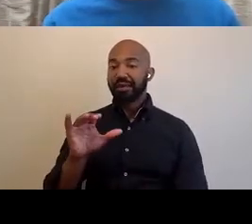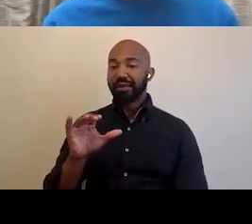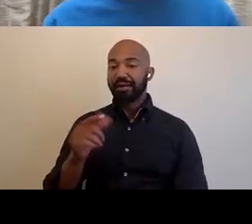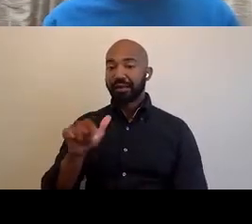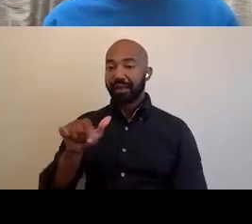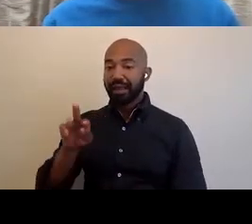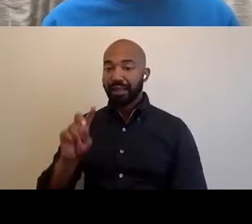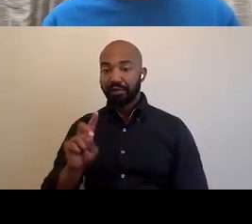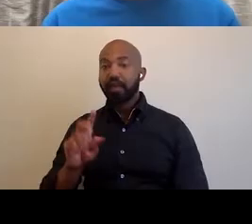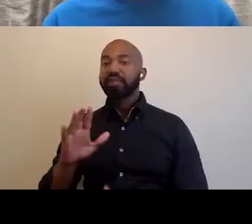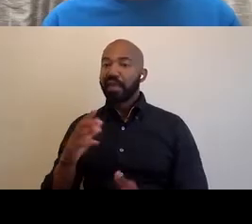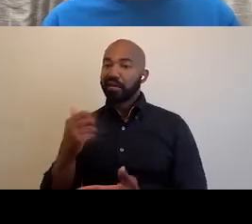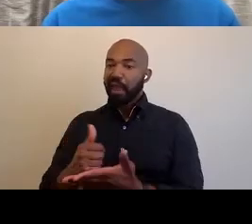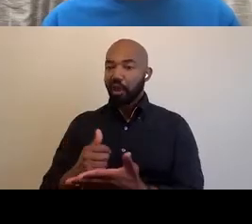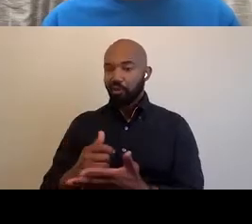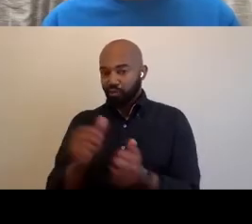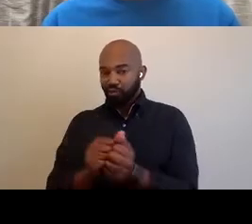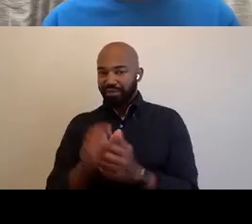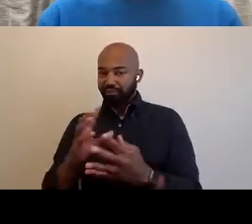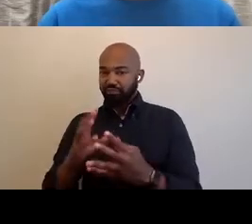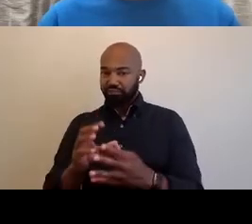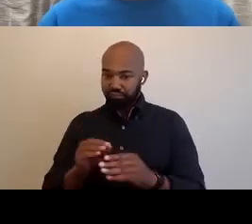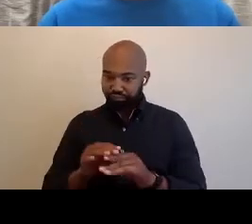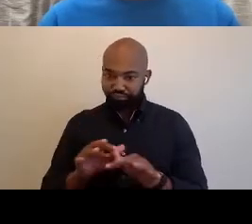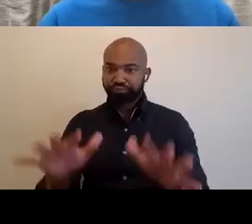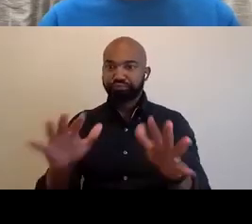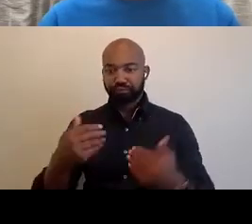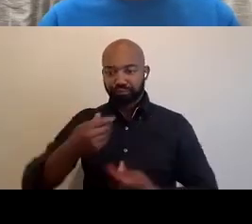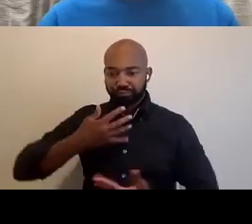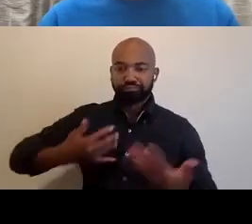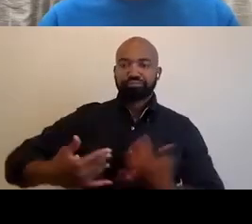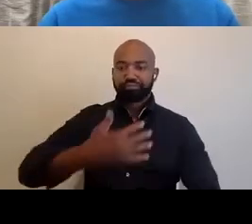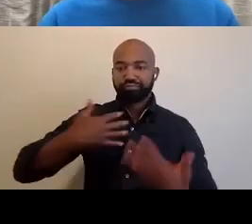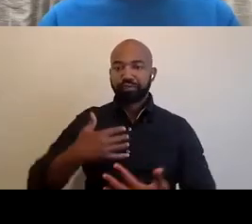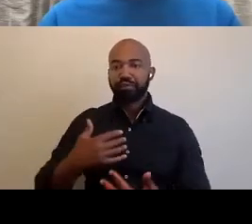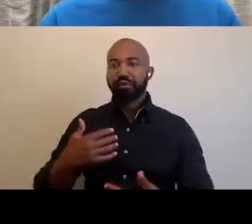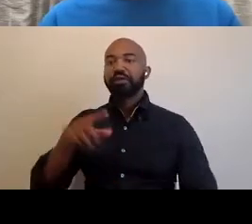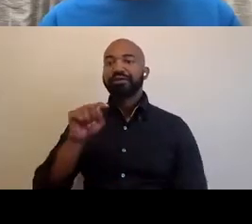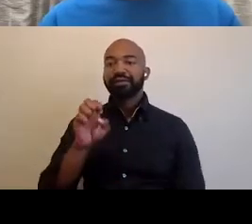So that is also something to consider when you're looking at the medications